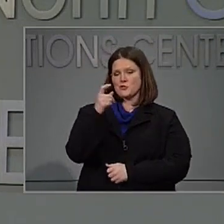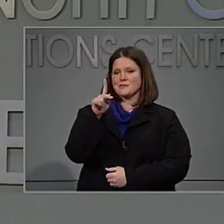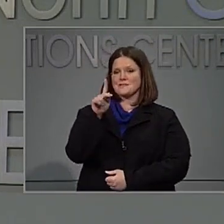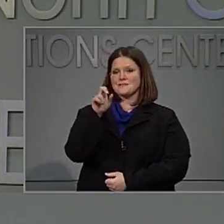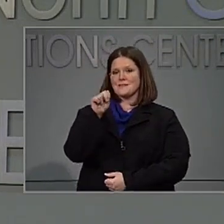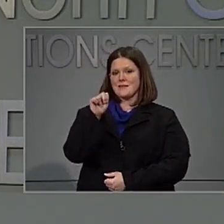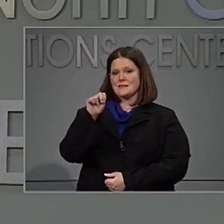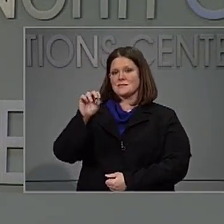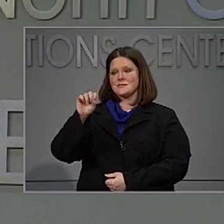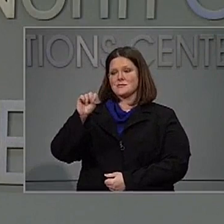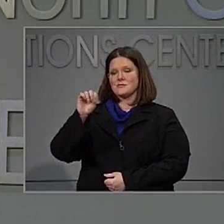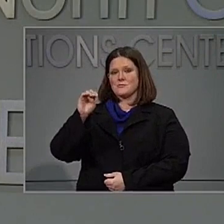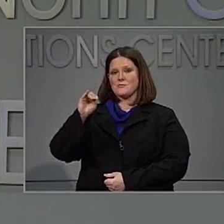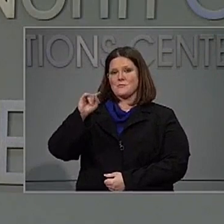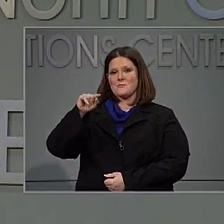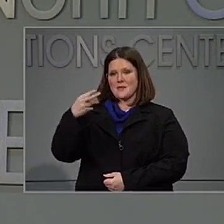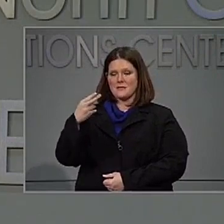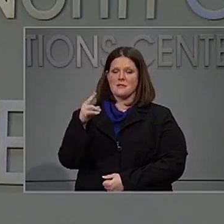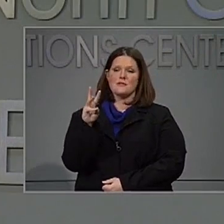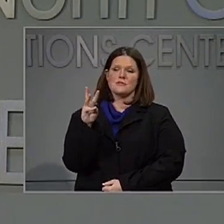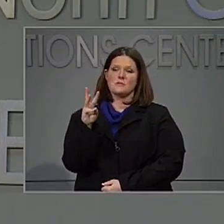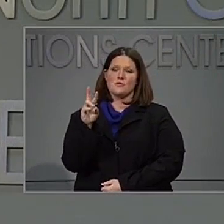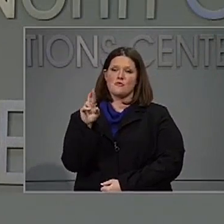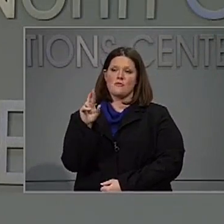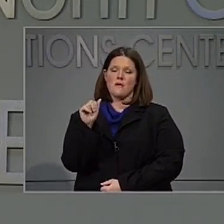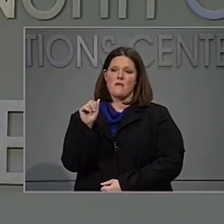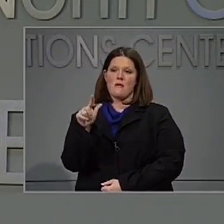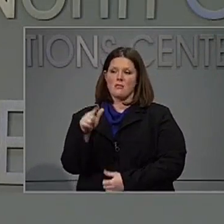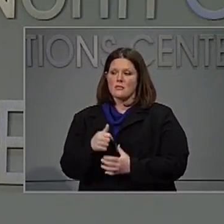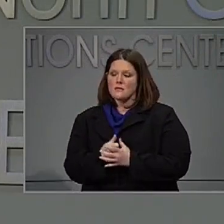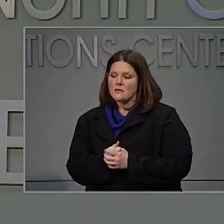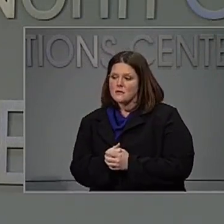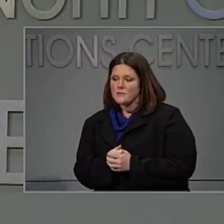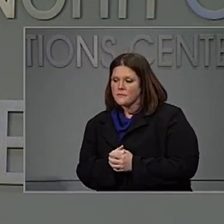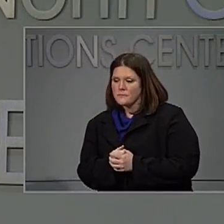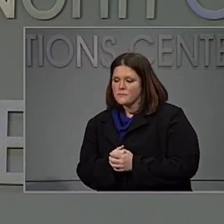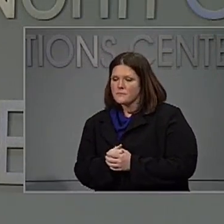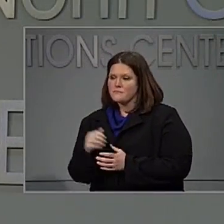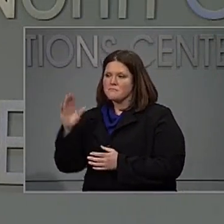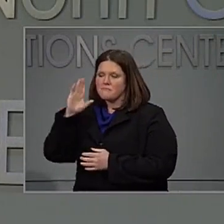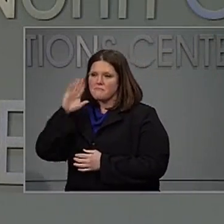QUESTION. KEN SMITH, WRAL.